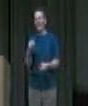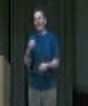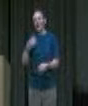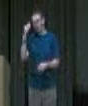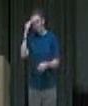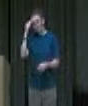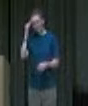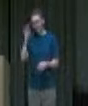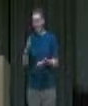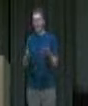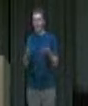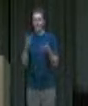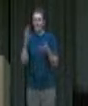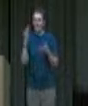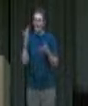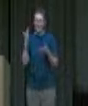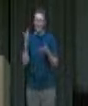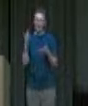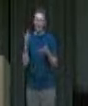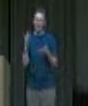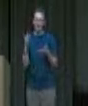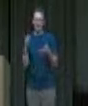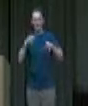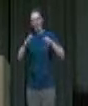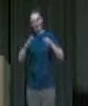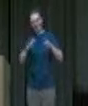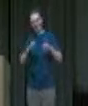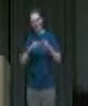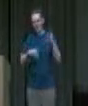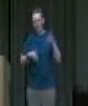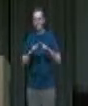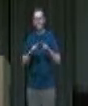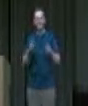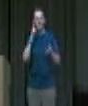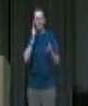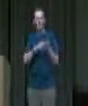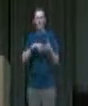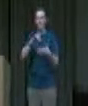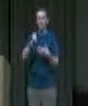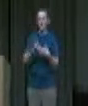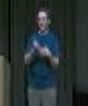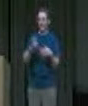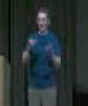that probably seems like you know it's said a lot but just looking at a project of this size and you